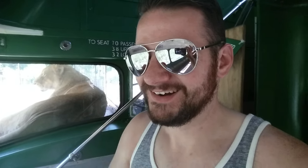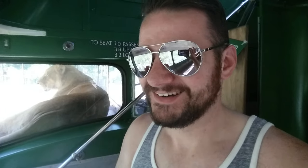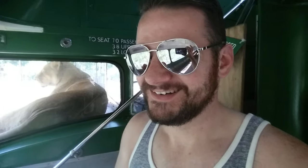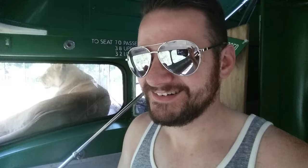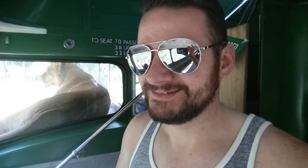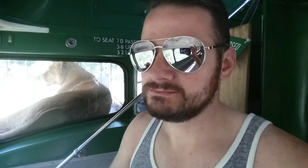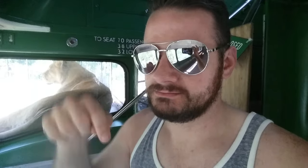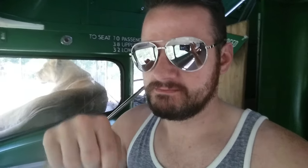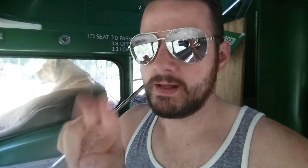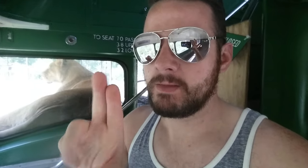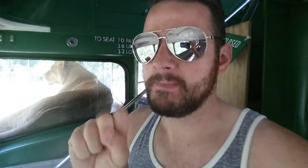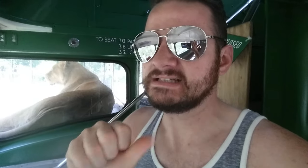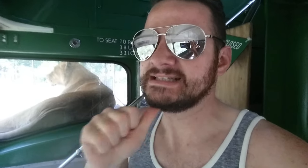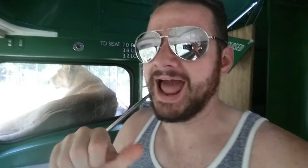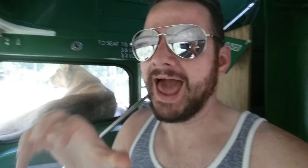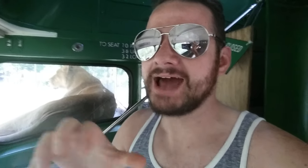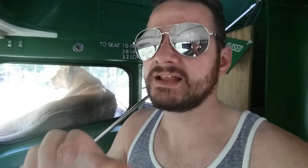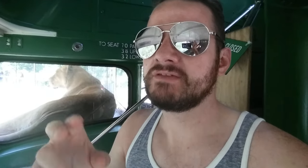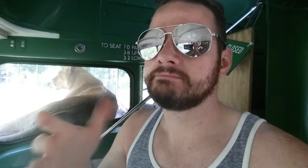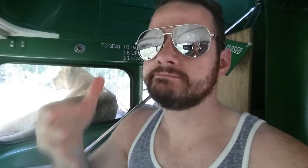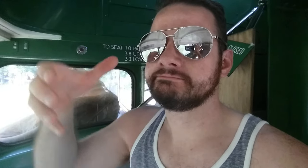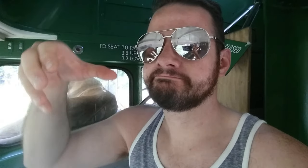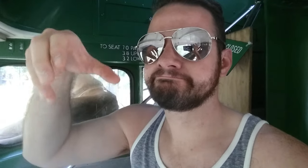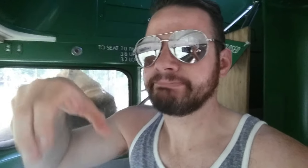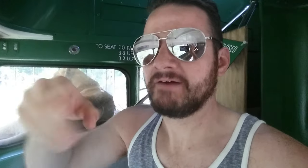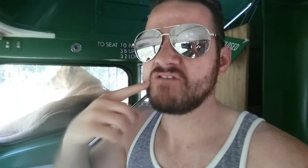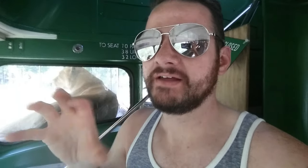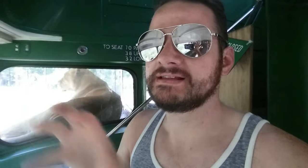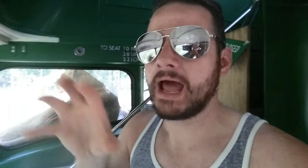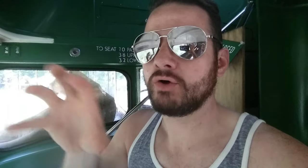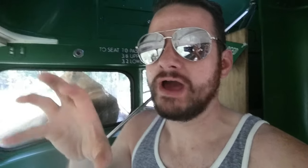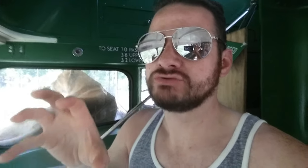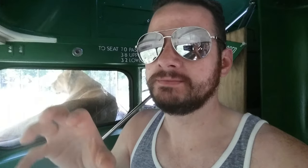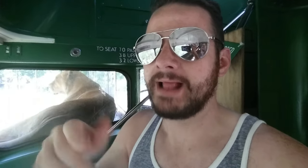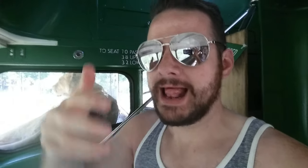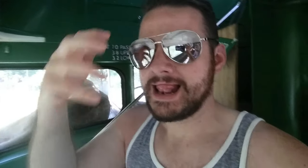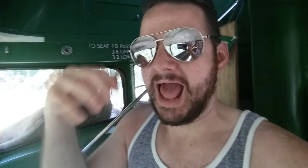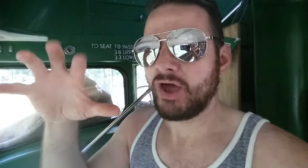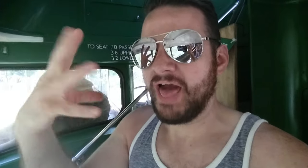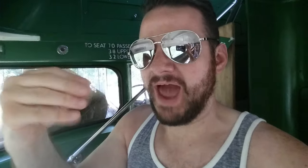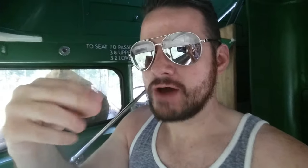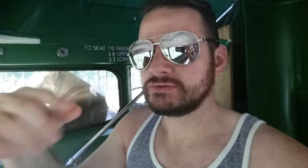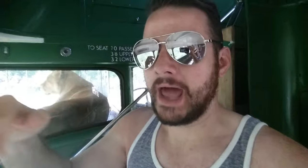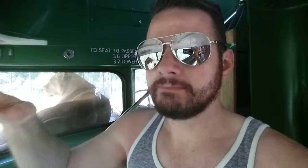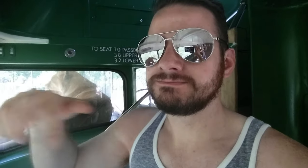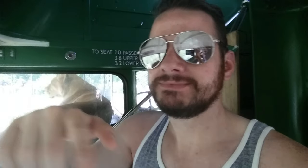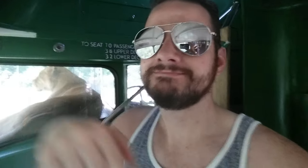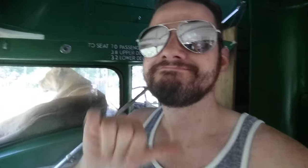The bus is not operable, it sits here for a decoration. The lions are on the outside.